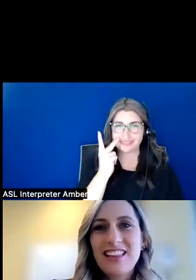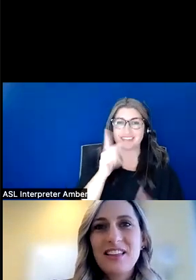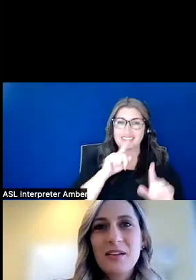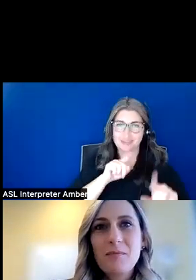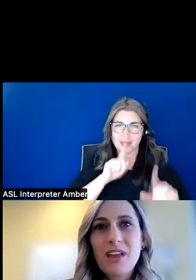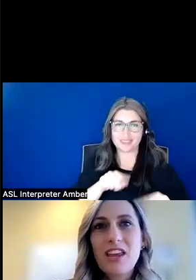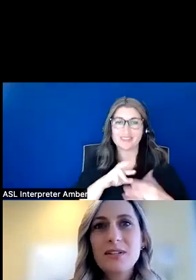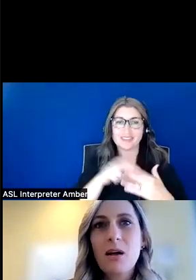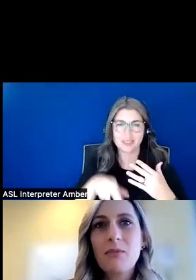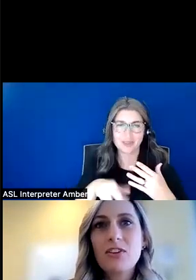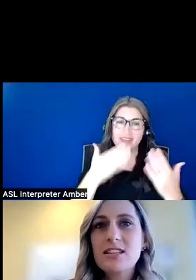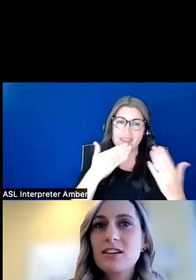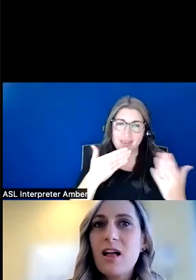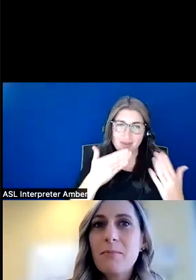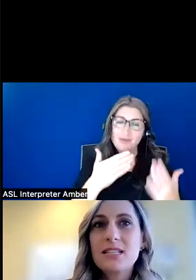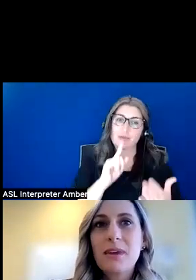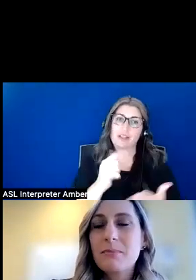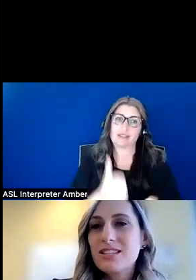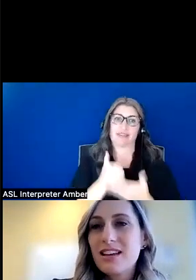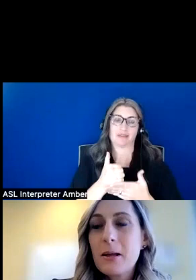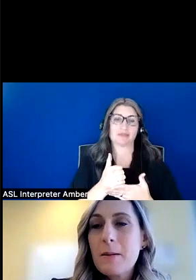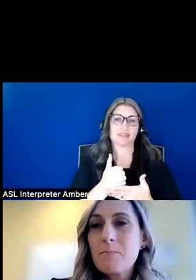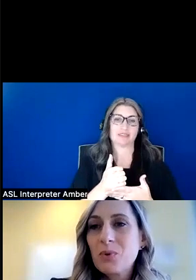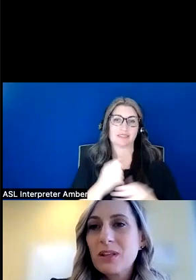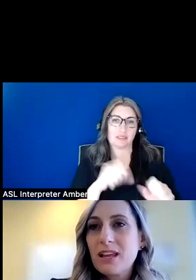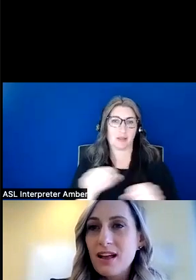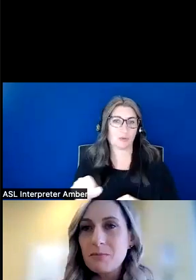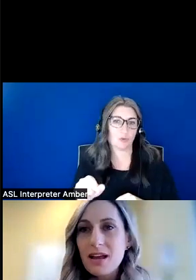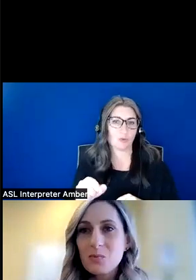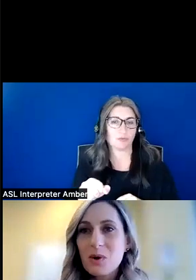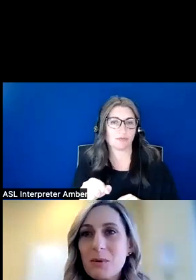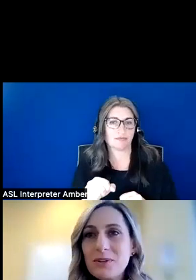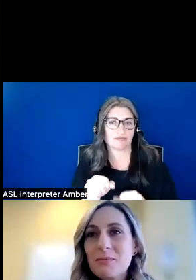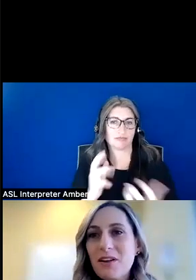Thank you. It's helpful, because it'll help us be able to really customize where we put some of the